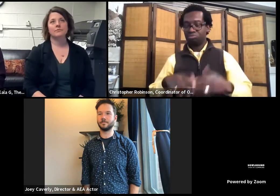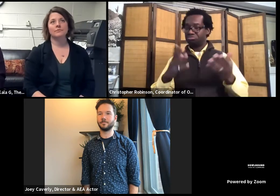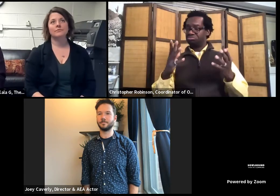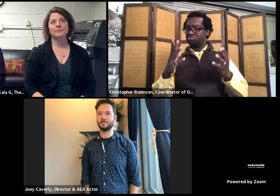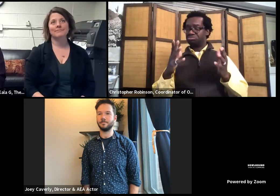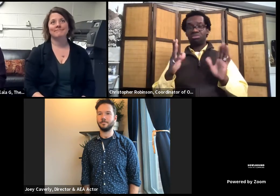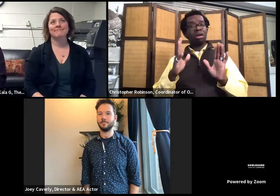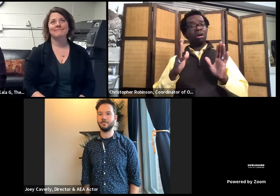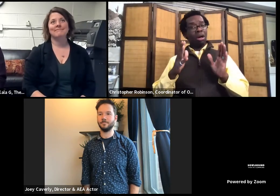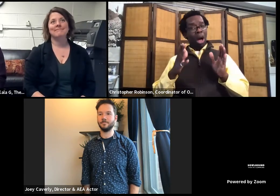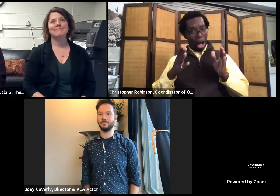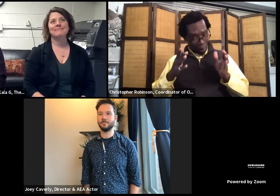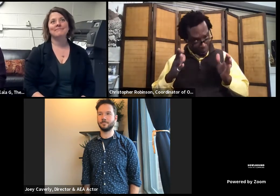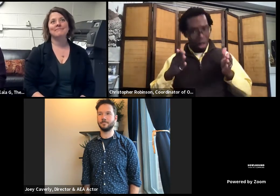We wanna make sure the communication's clear.